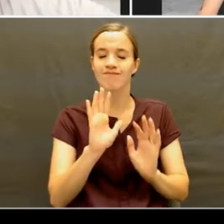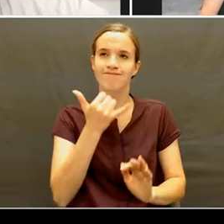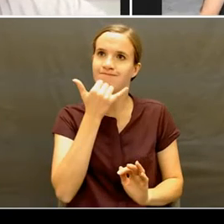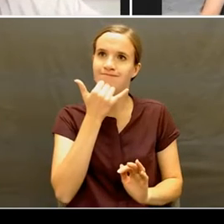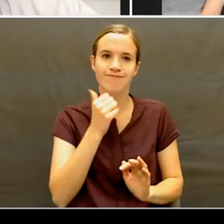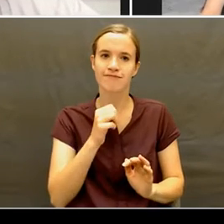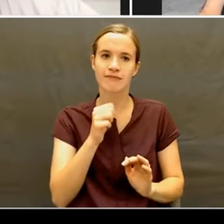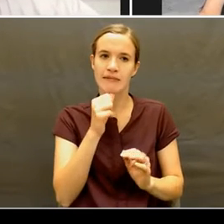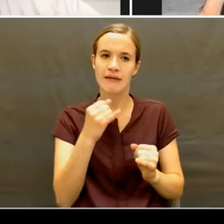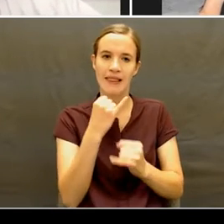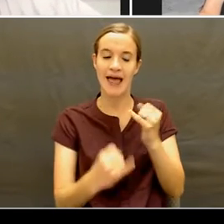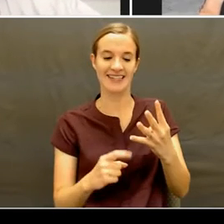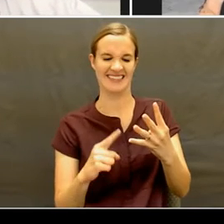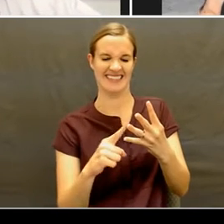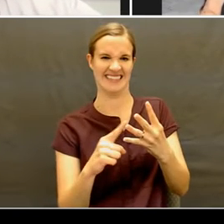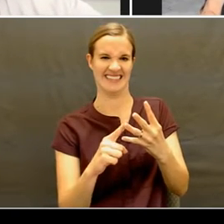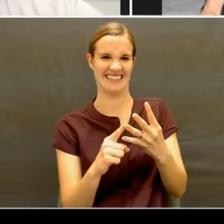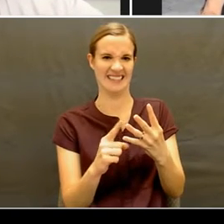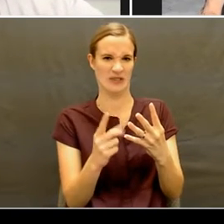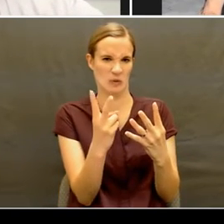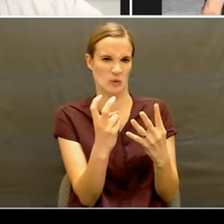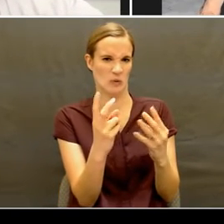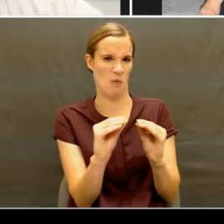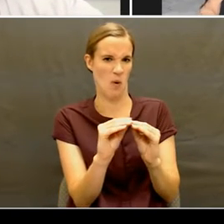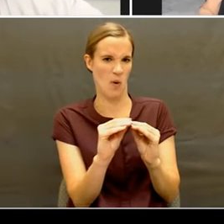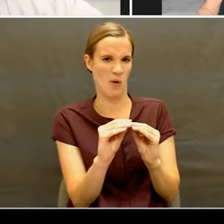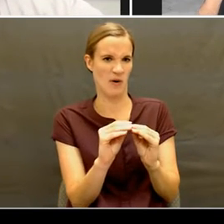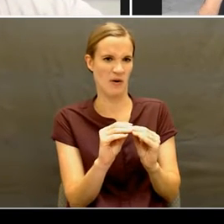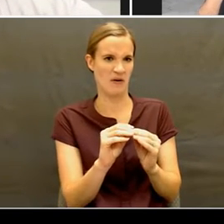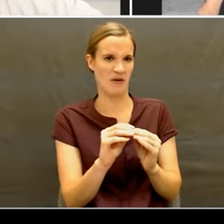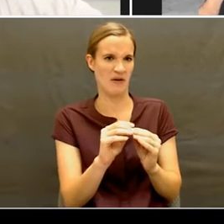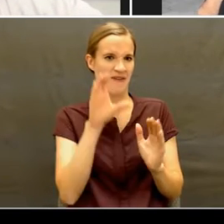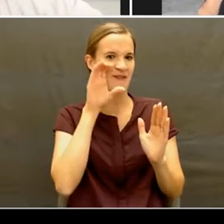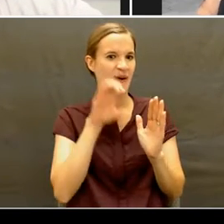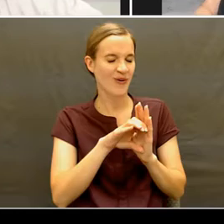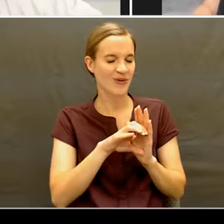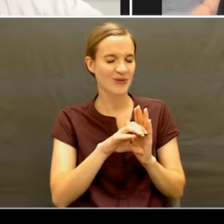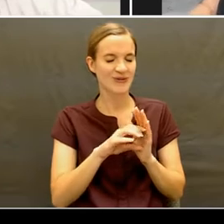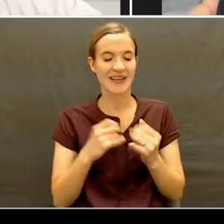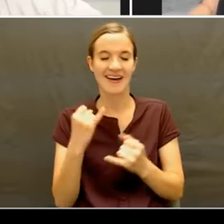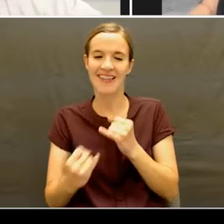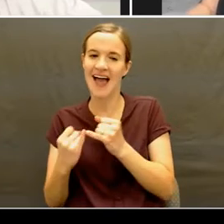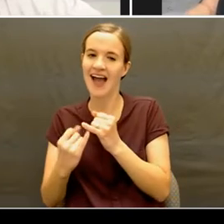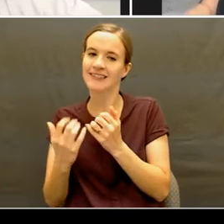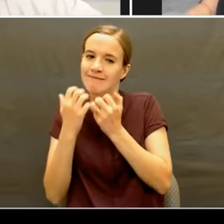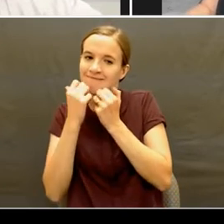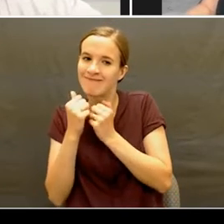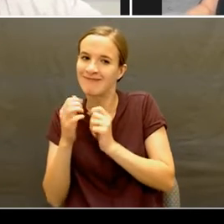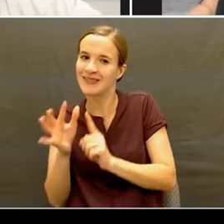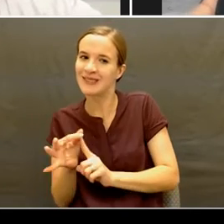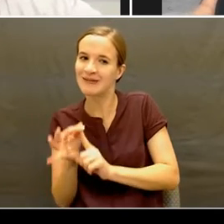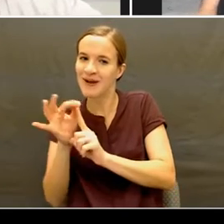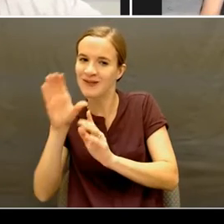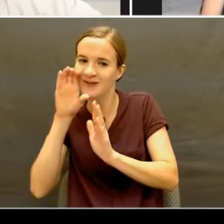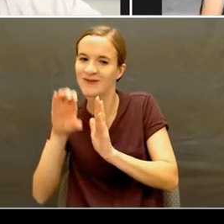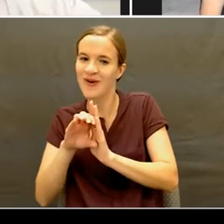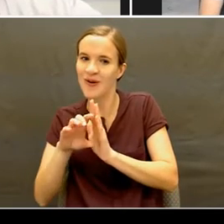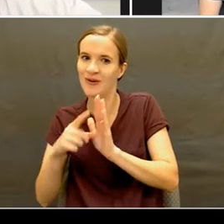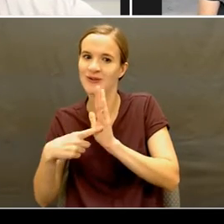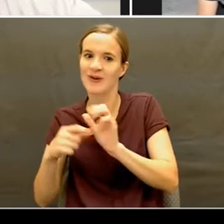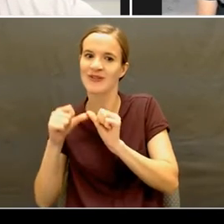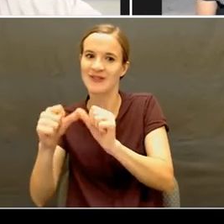last I'm sorry. Because we we do have something else that shows the continuance. Second, the last